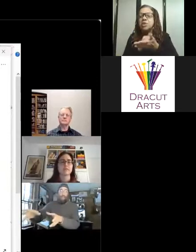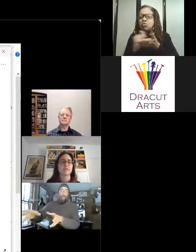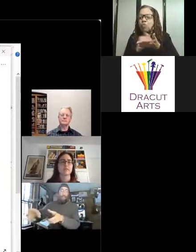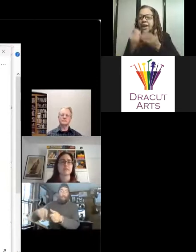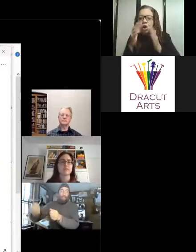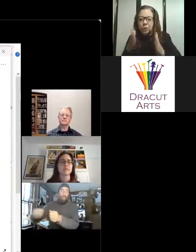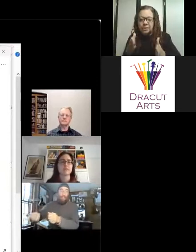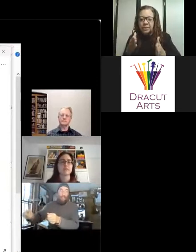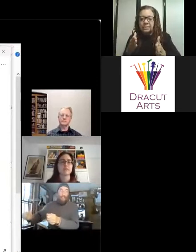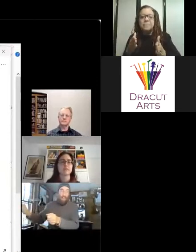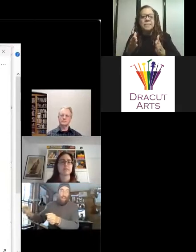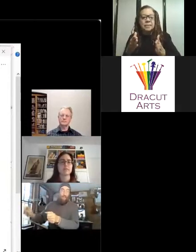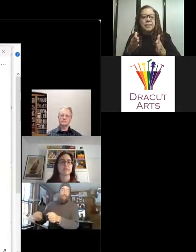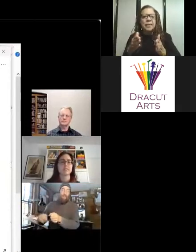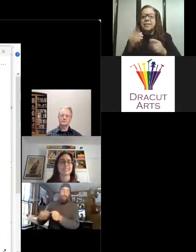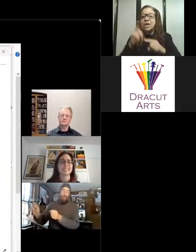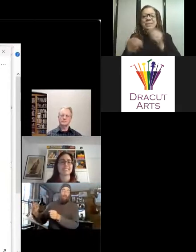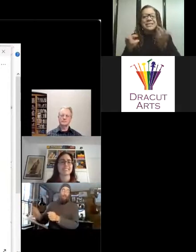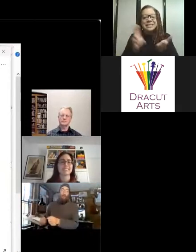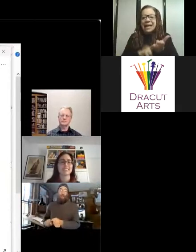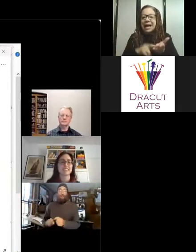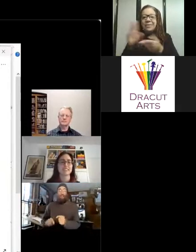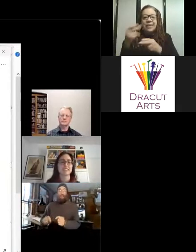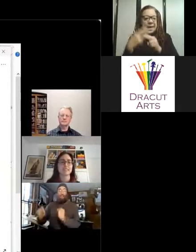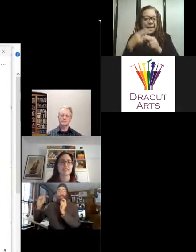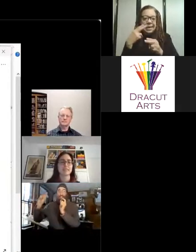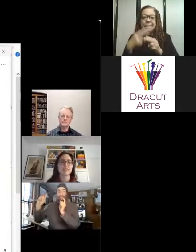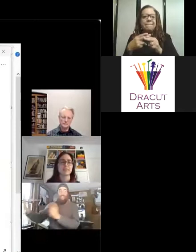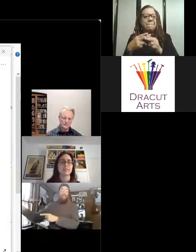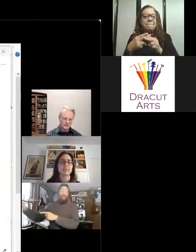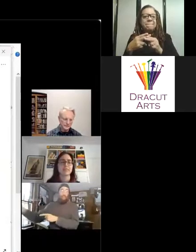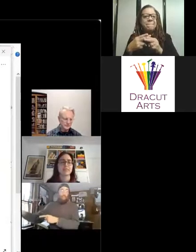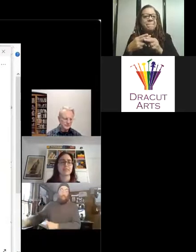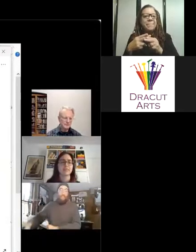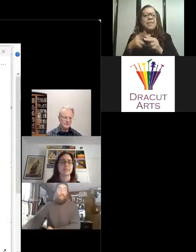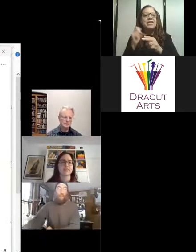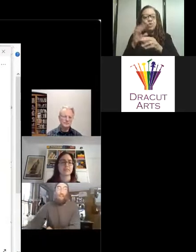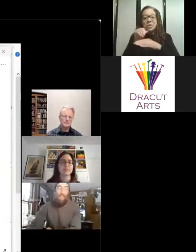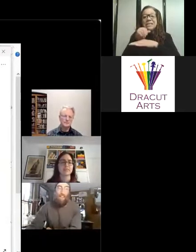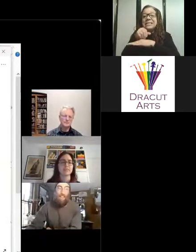And they knew, because they couldn't sign their name on their enlistment papers. They sent them to this reading and writing class,